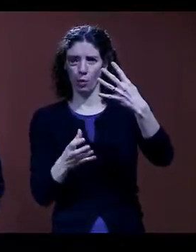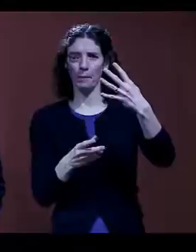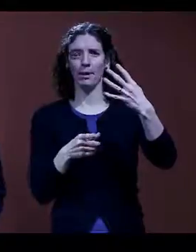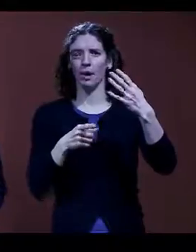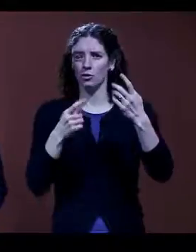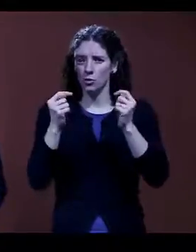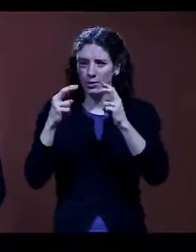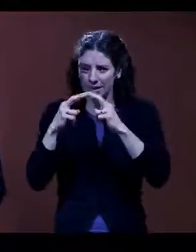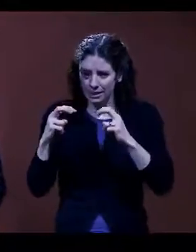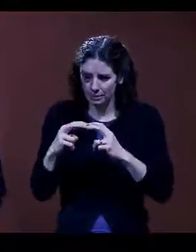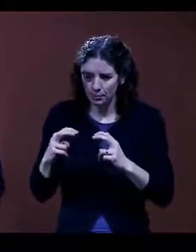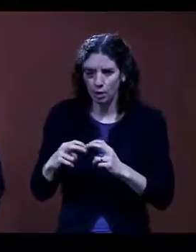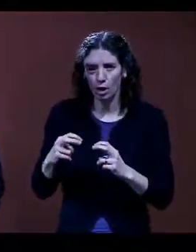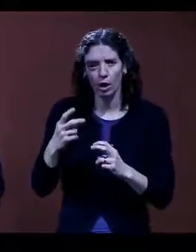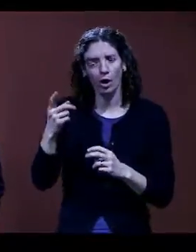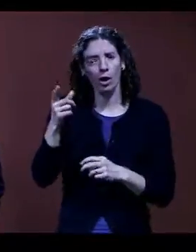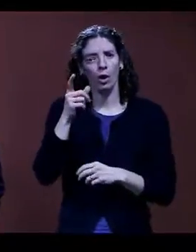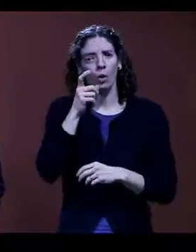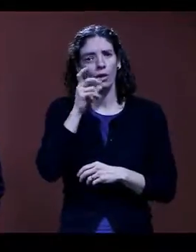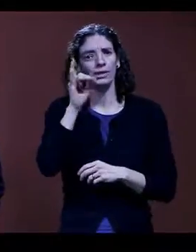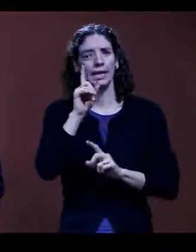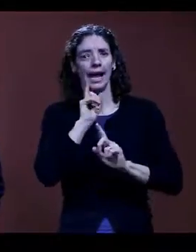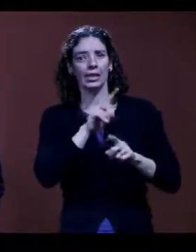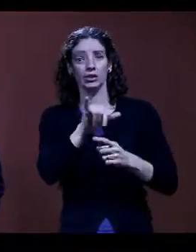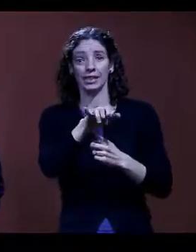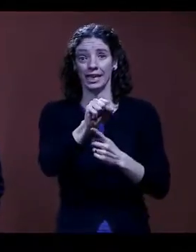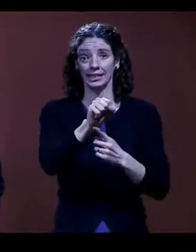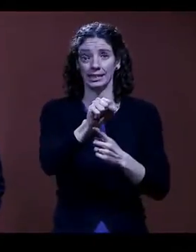for who answered "yes" to having enrolled in any type of school,